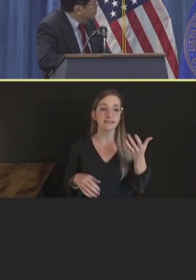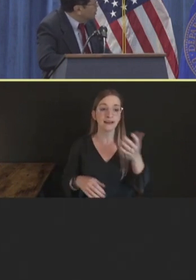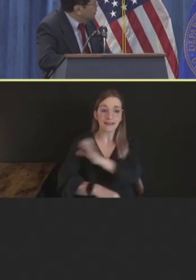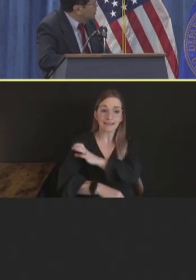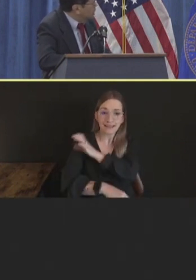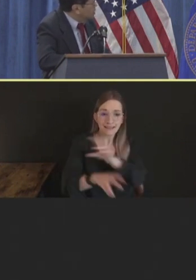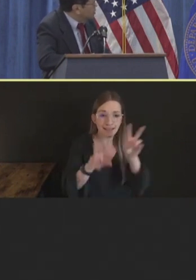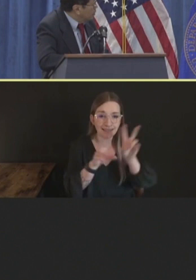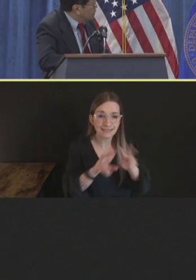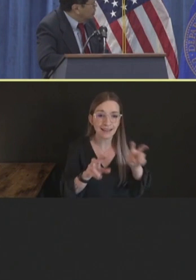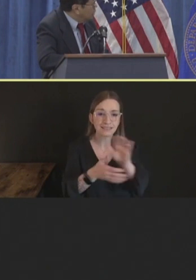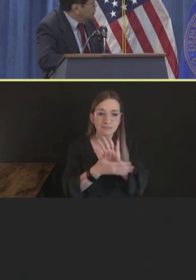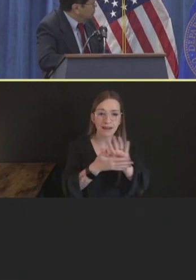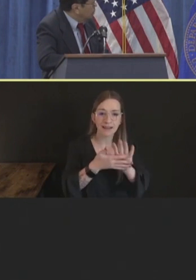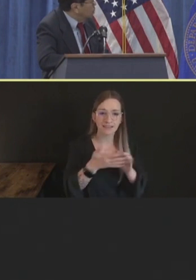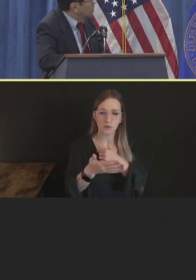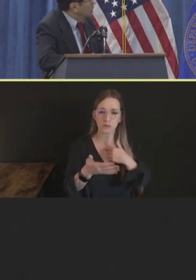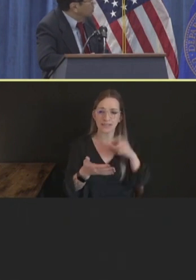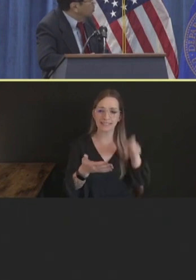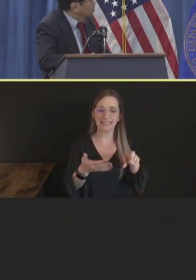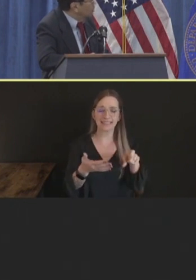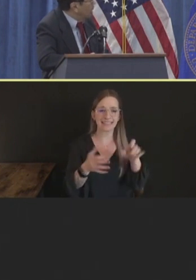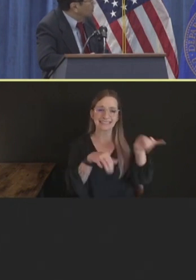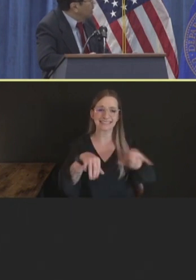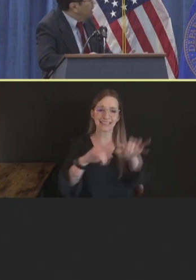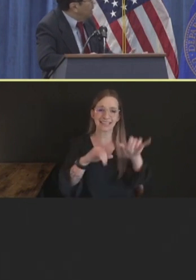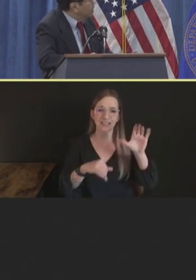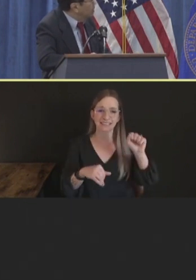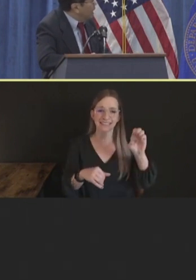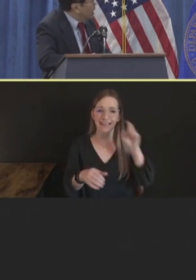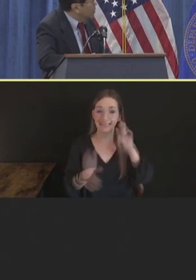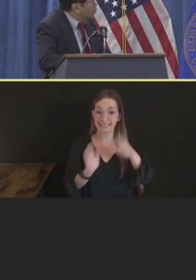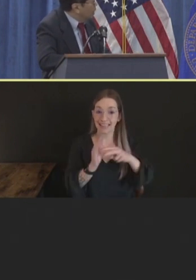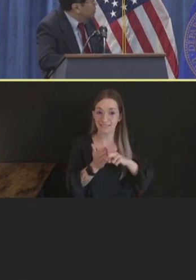We need kind of standardized case definitions I just described, and then on the right the